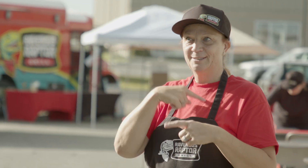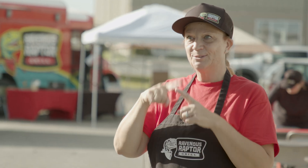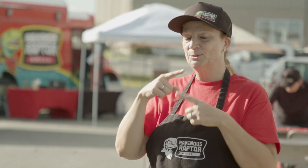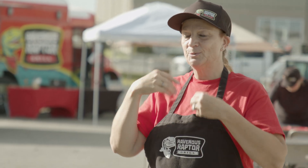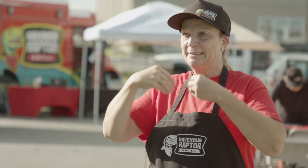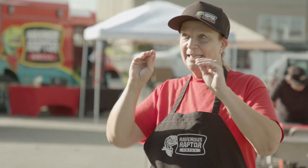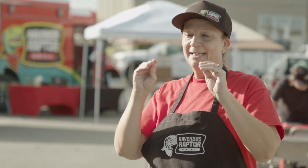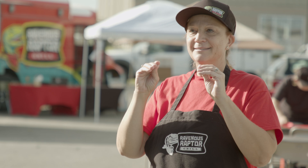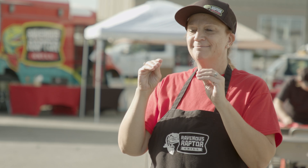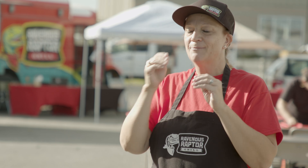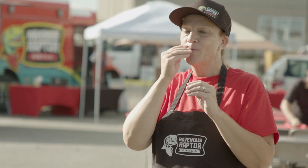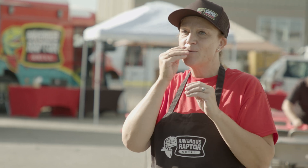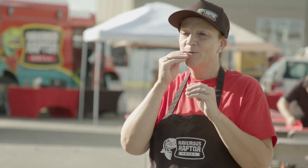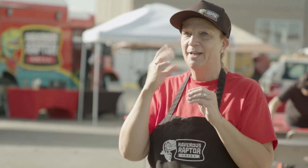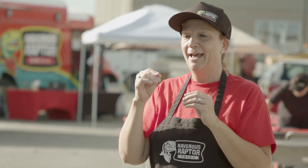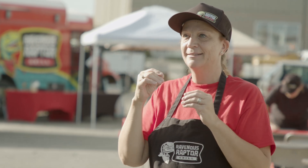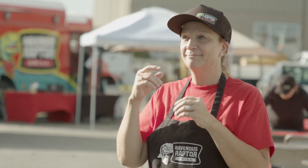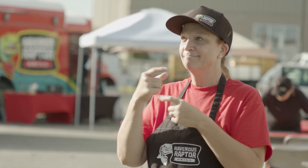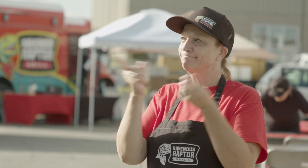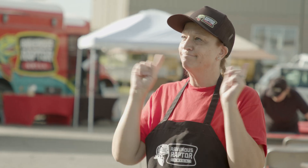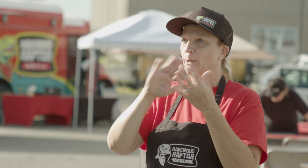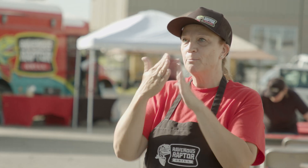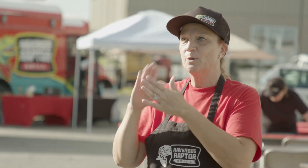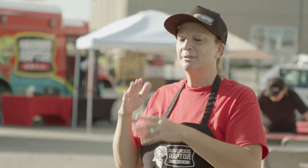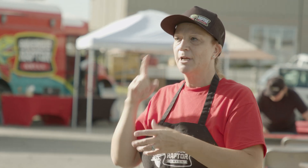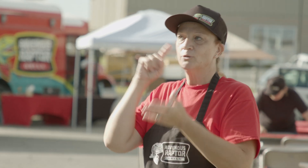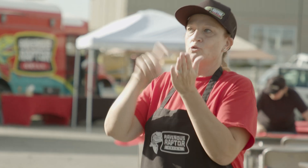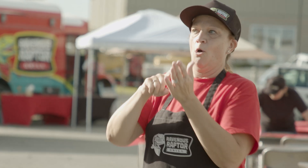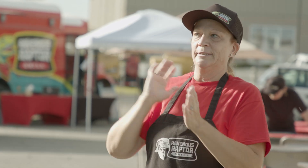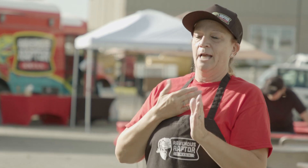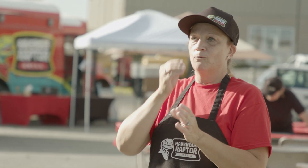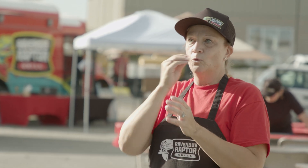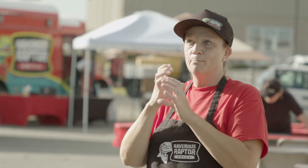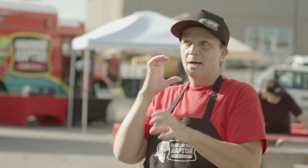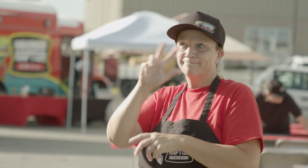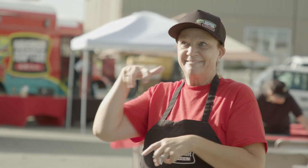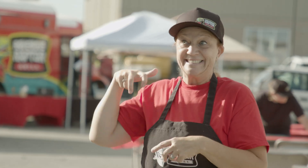We want to have the chance to cook and serve our food and let the community know about Ravenous Raptor.